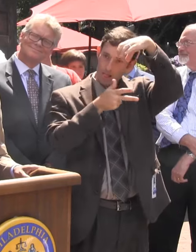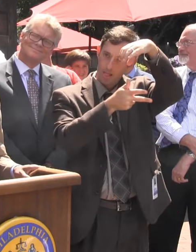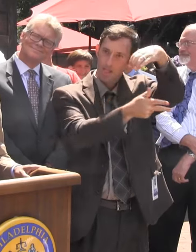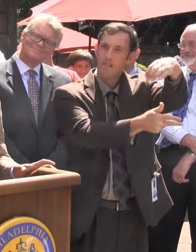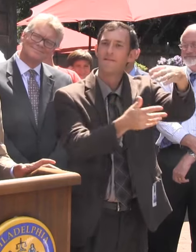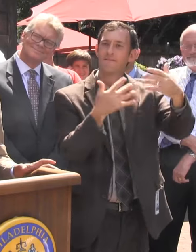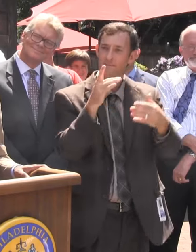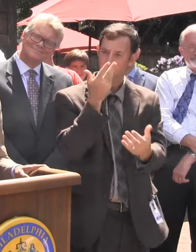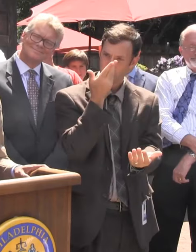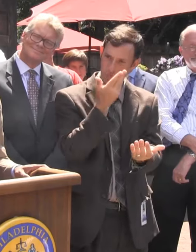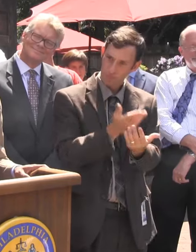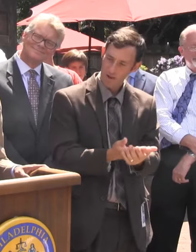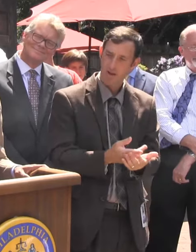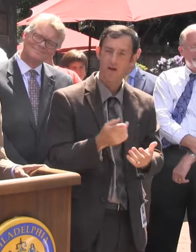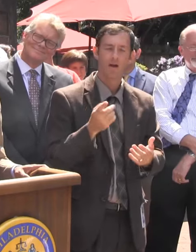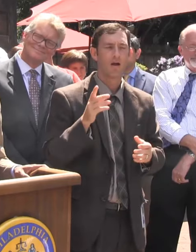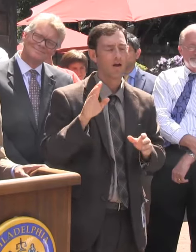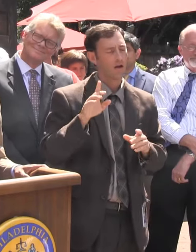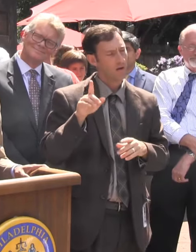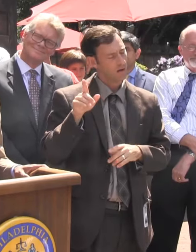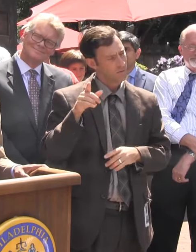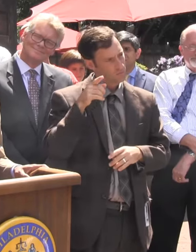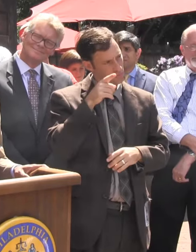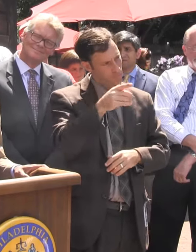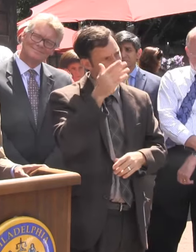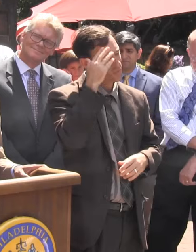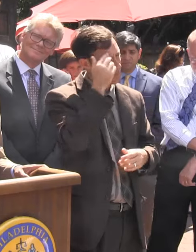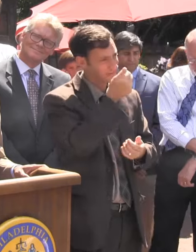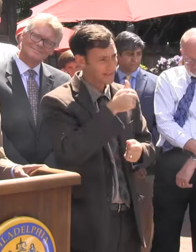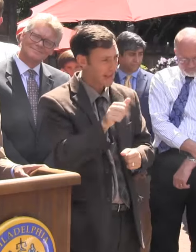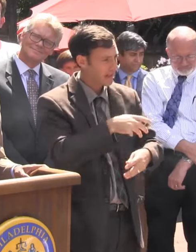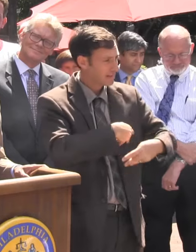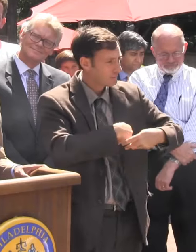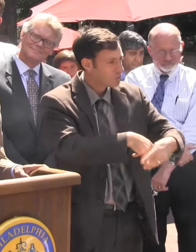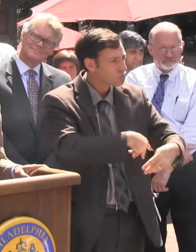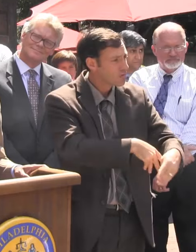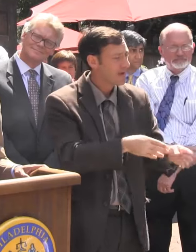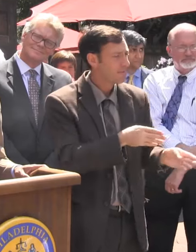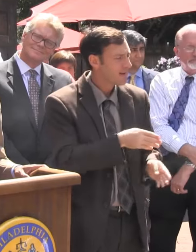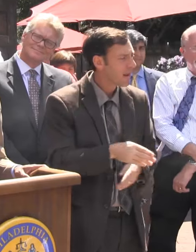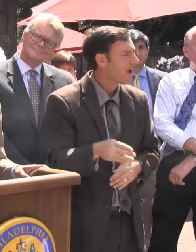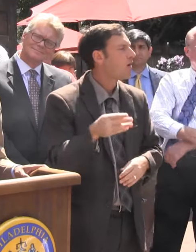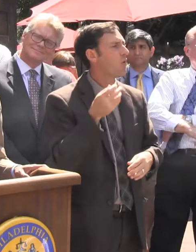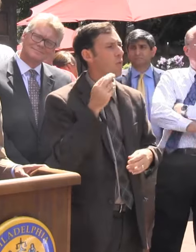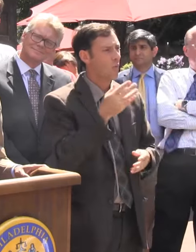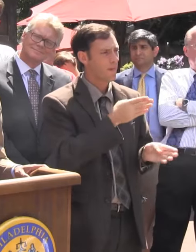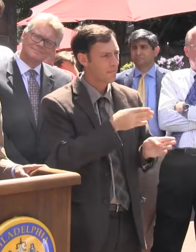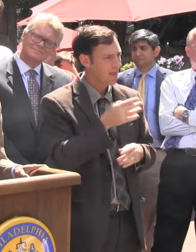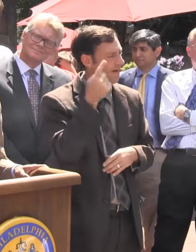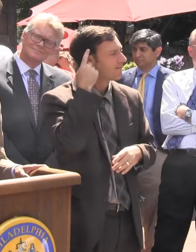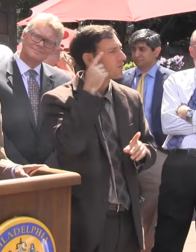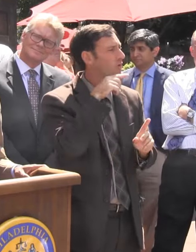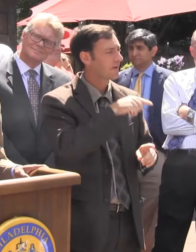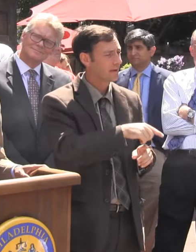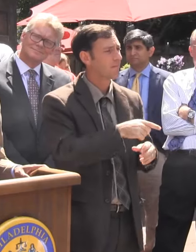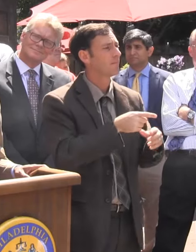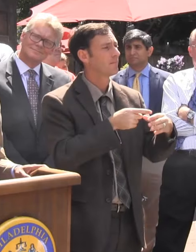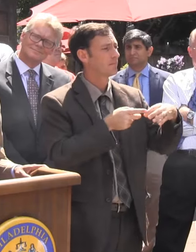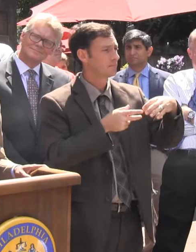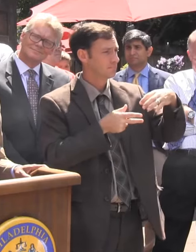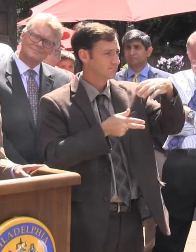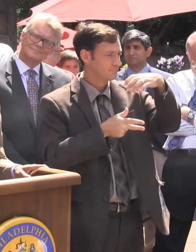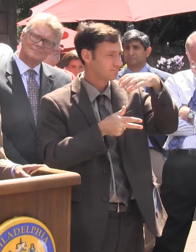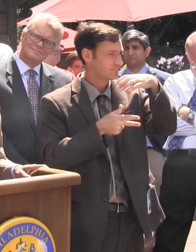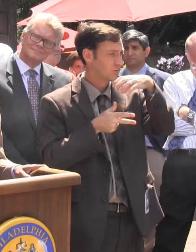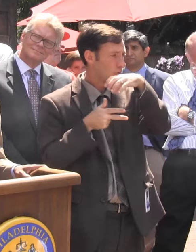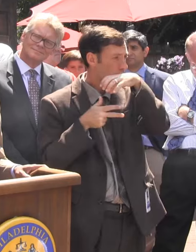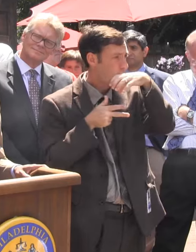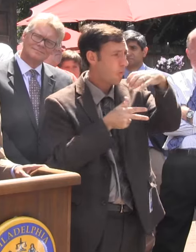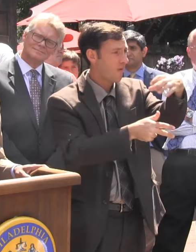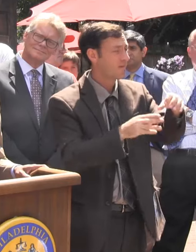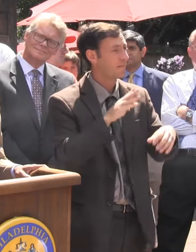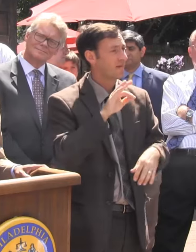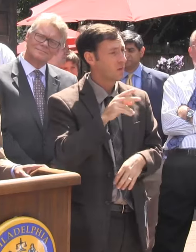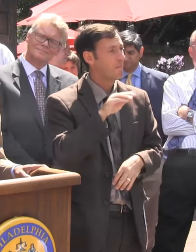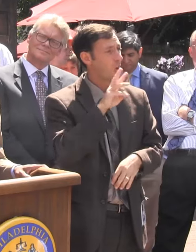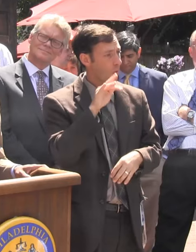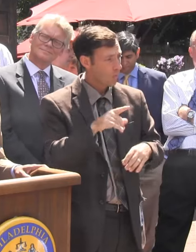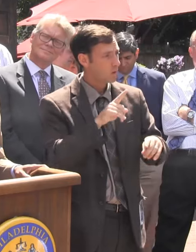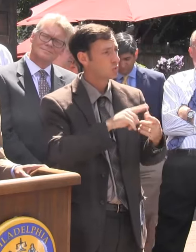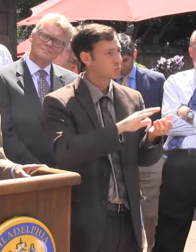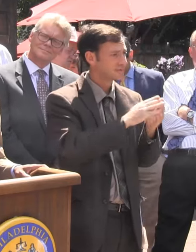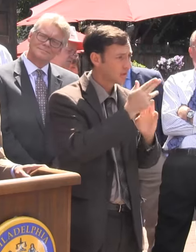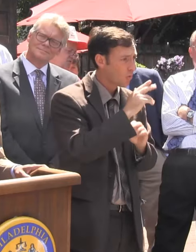know if there is any parade plan or is there a plan for him to go from the Parkway to City Hall?